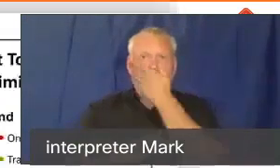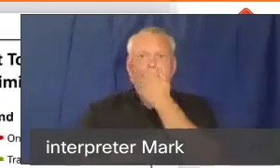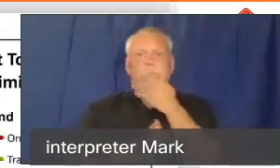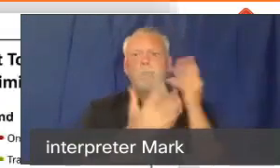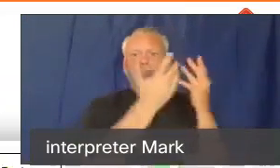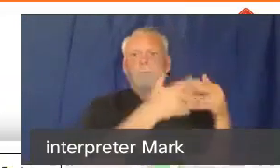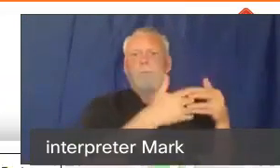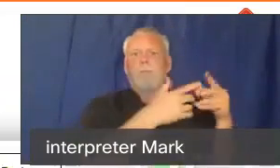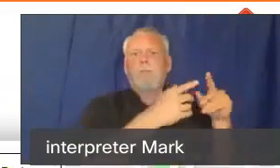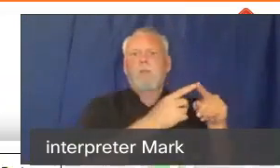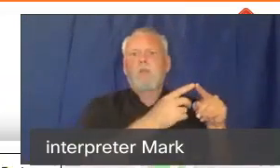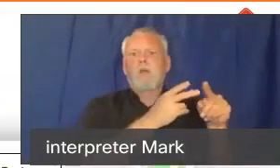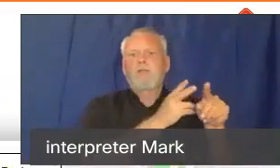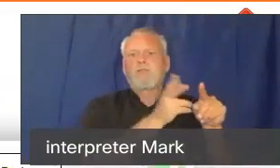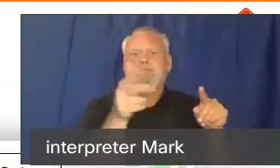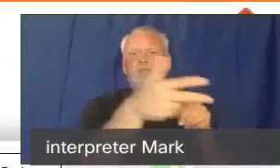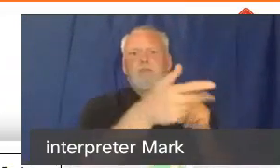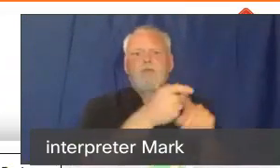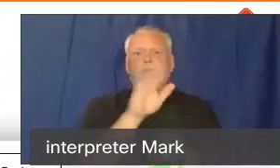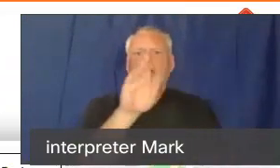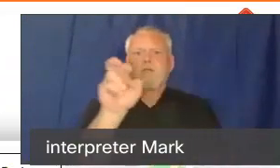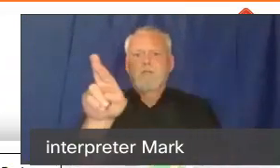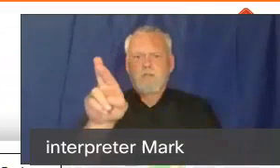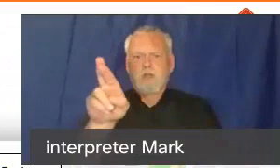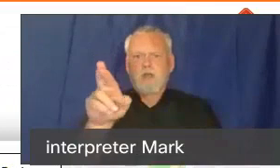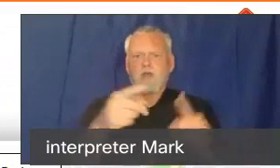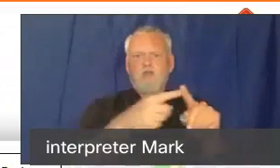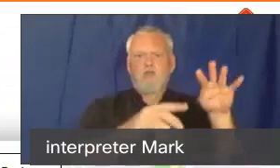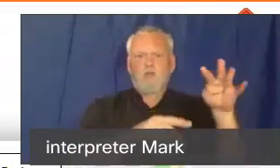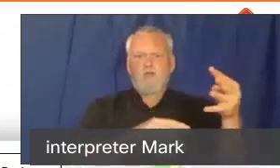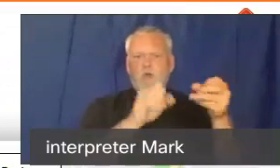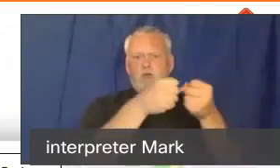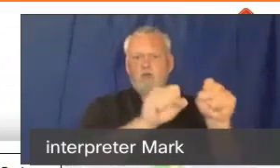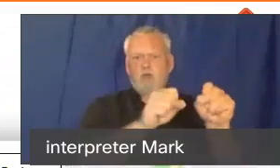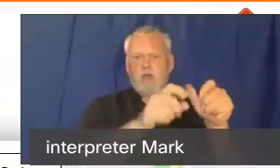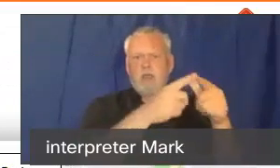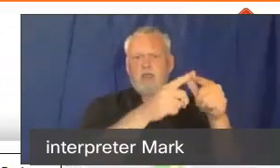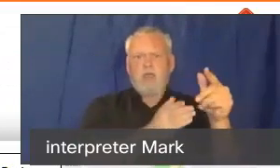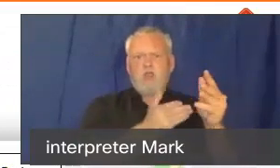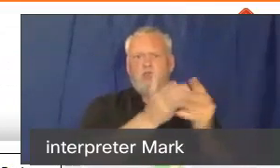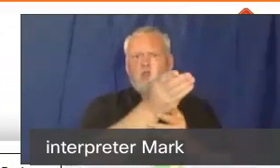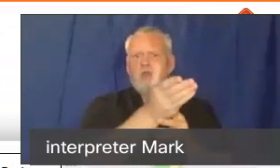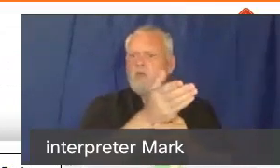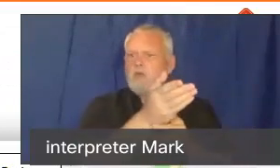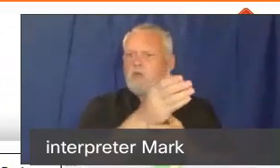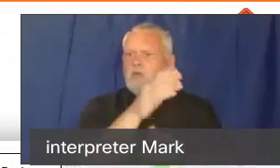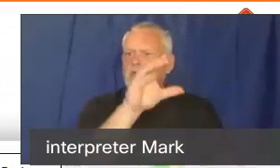That's over from Blair to 4th Street, and then up through speaker Blair per section.